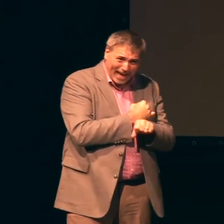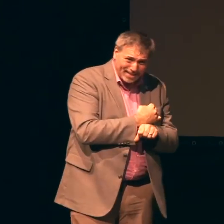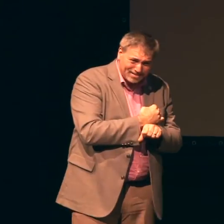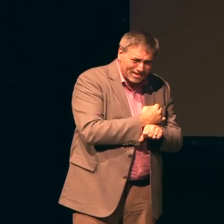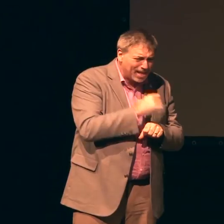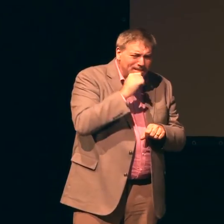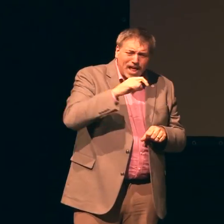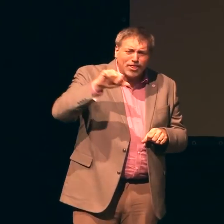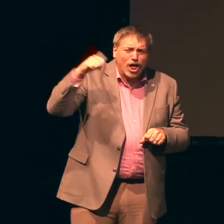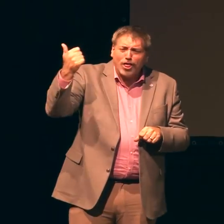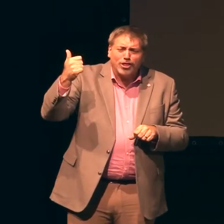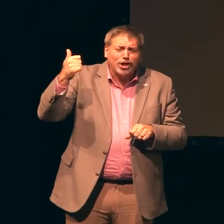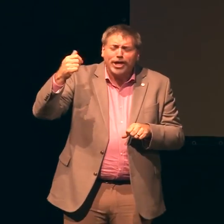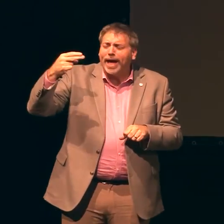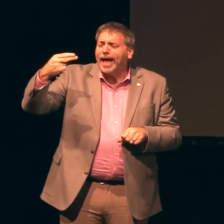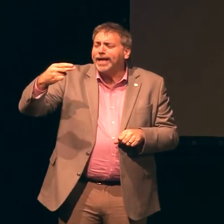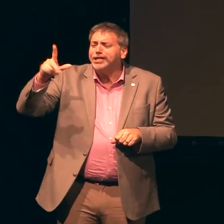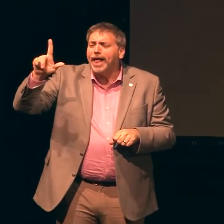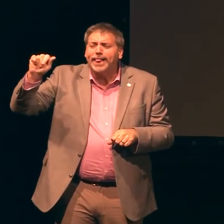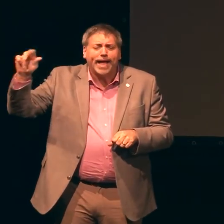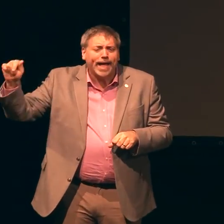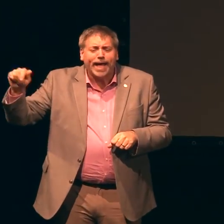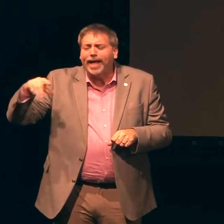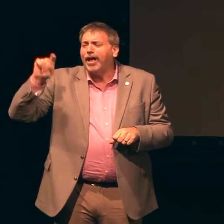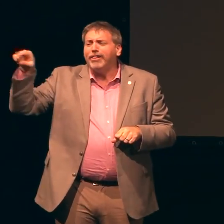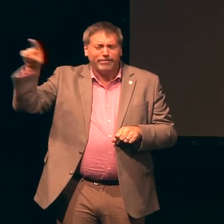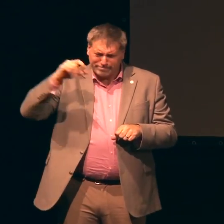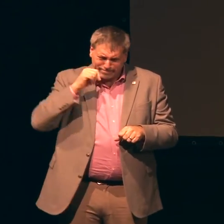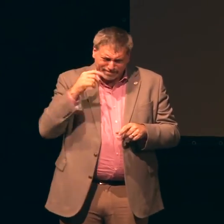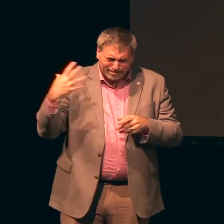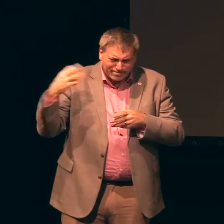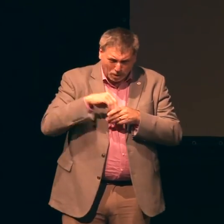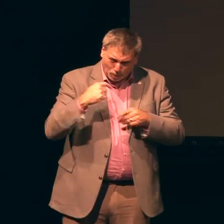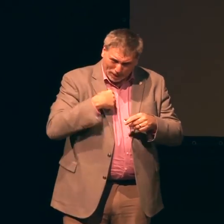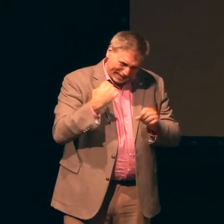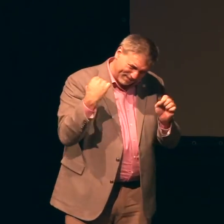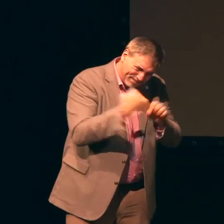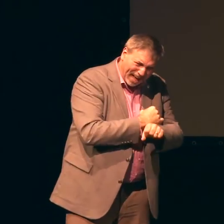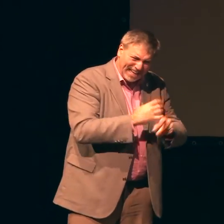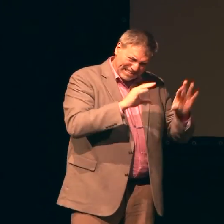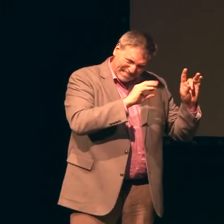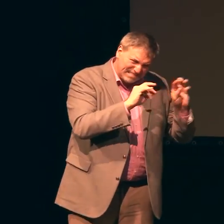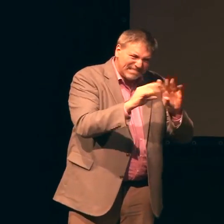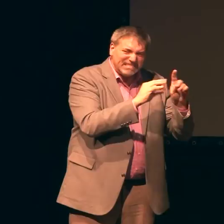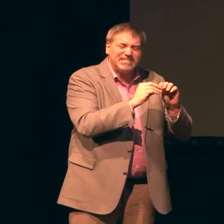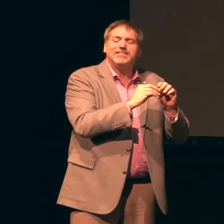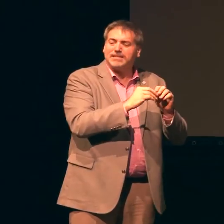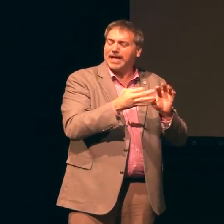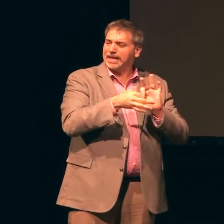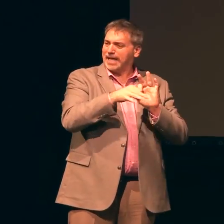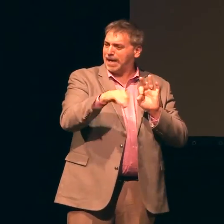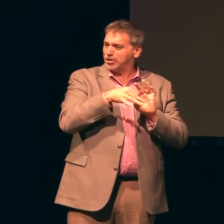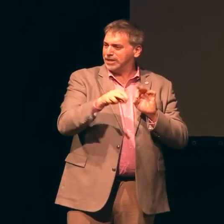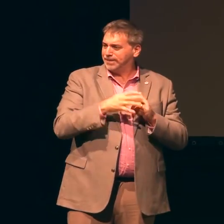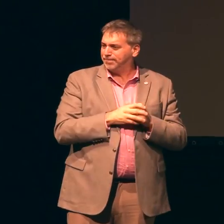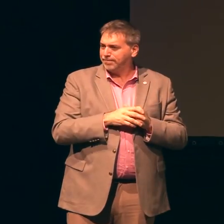we have is immense, we have to fight, we can't ask other people and other agencies and associations